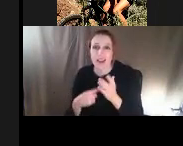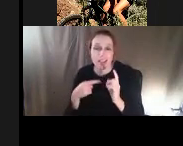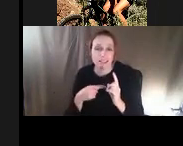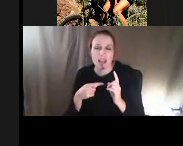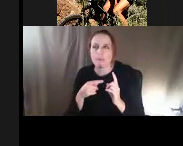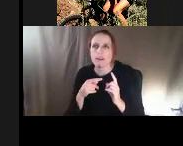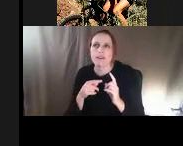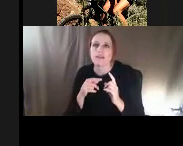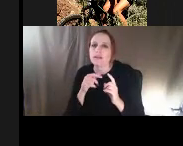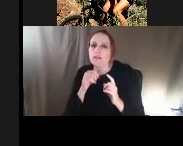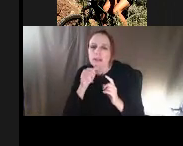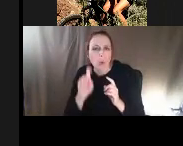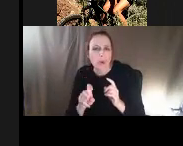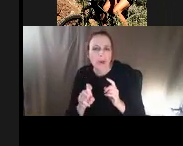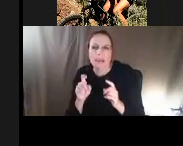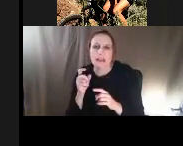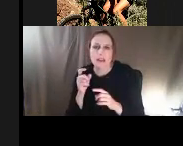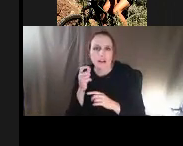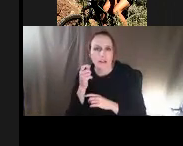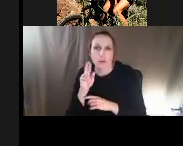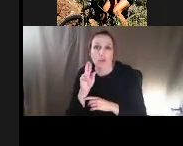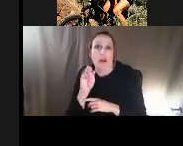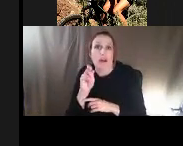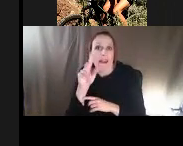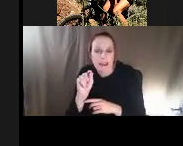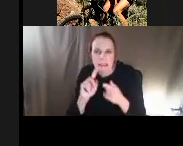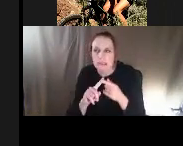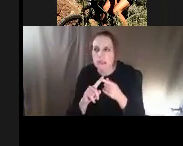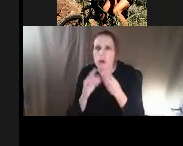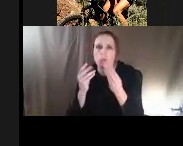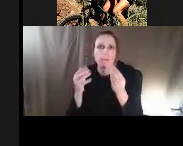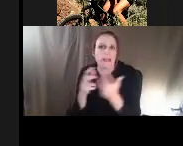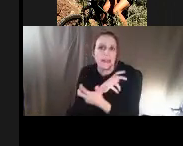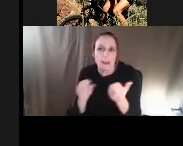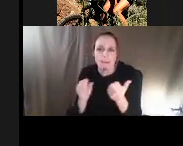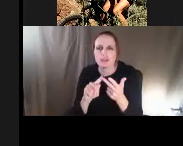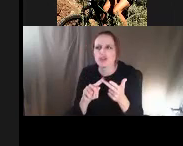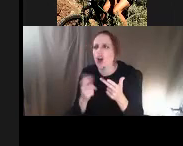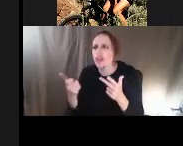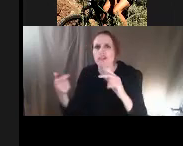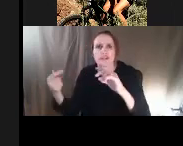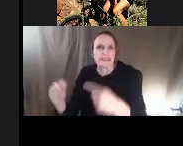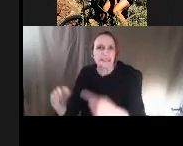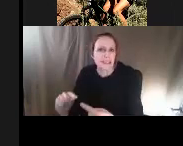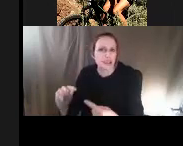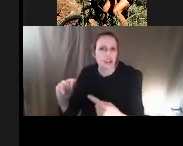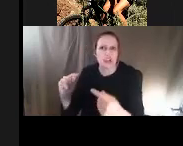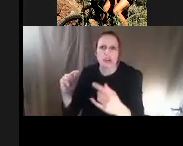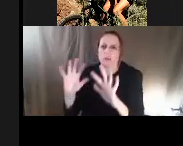property damage. We don't need any other people hurt, but the main focus here is on, we could never really agree.